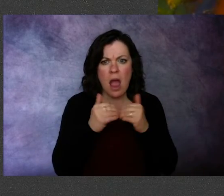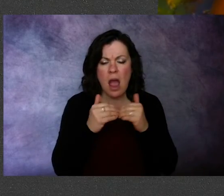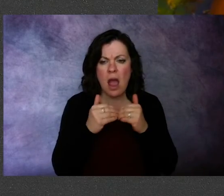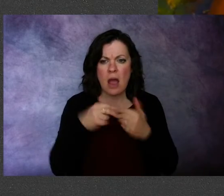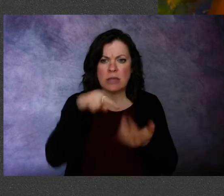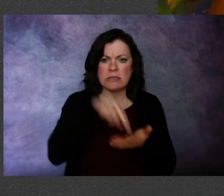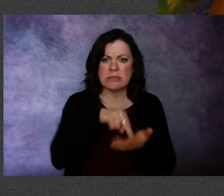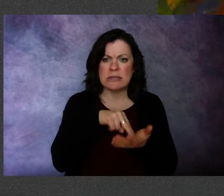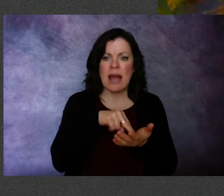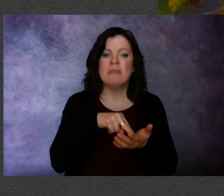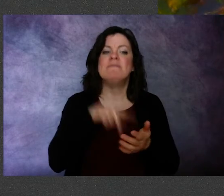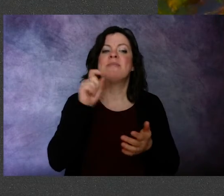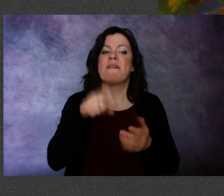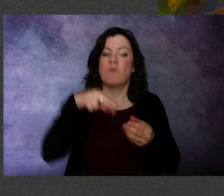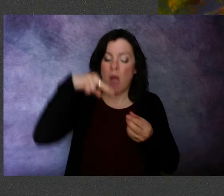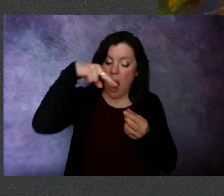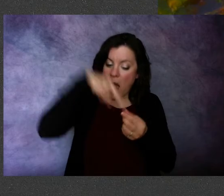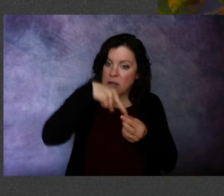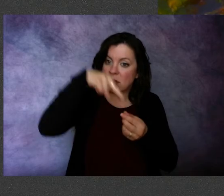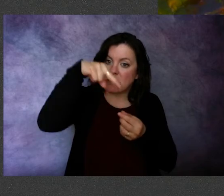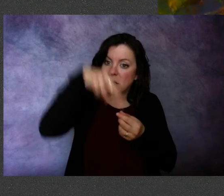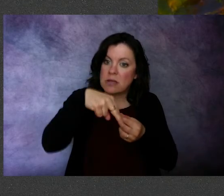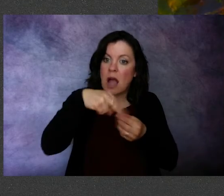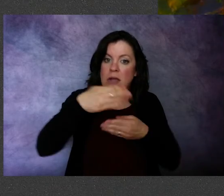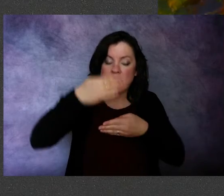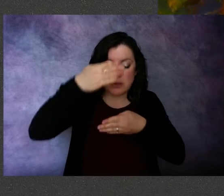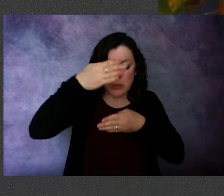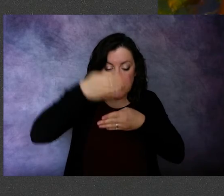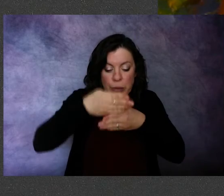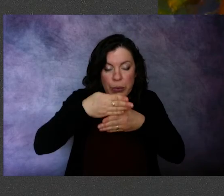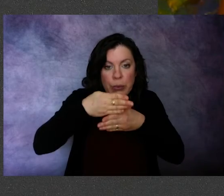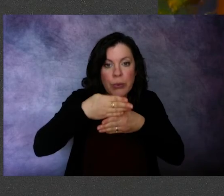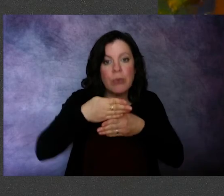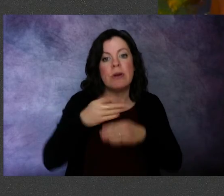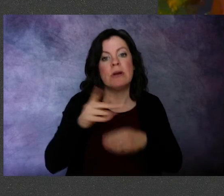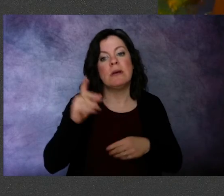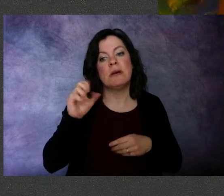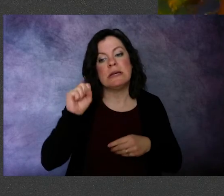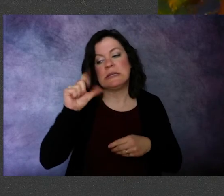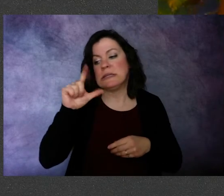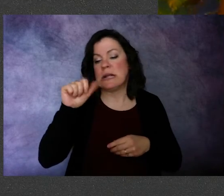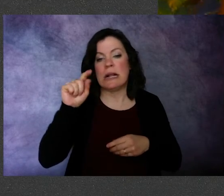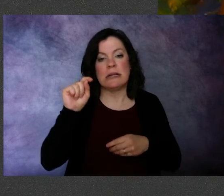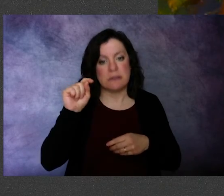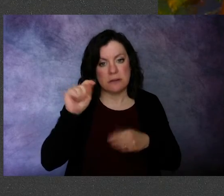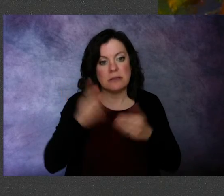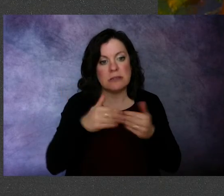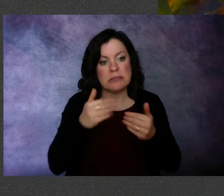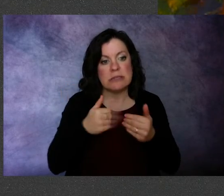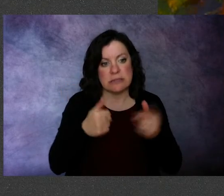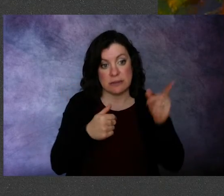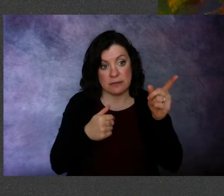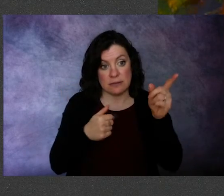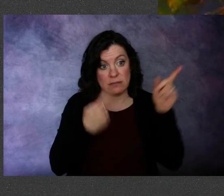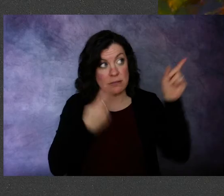We're gonna have to cut some slits in our legs. So I'm gonna take my scissors